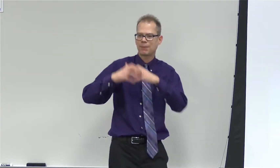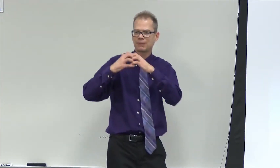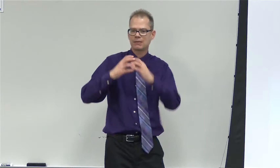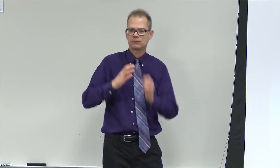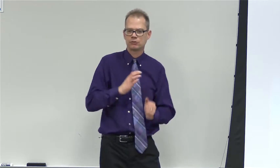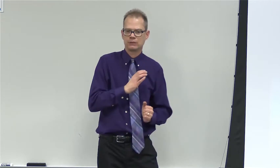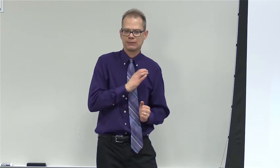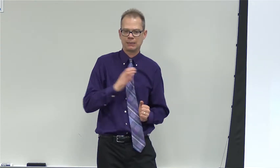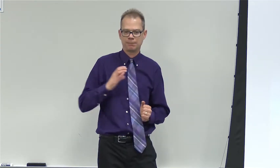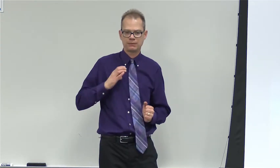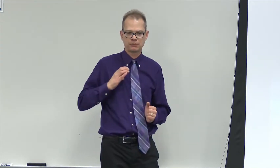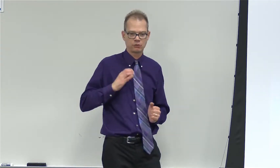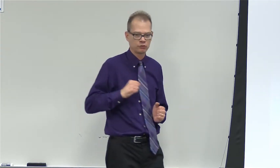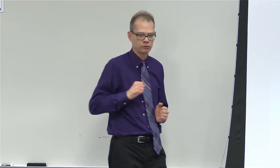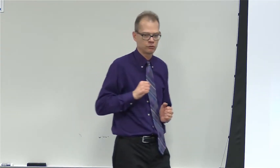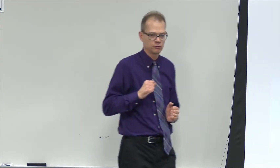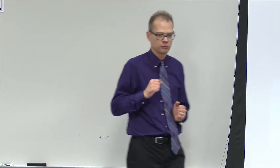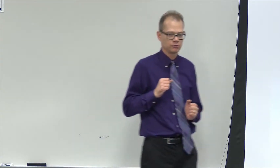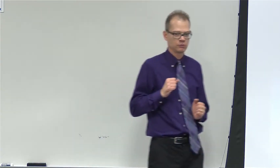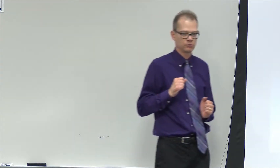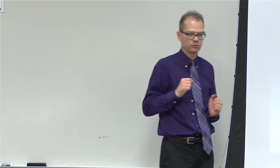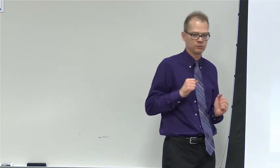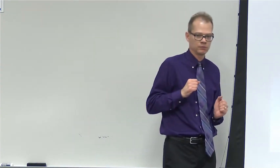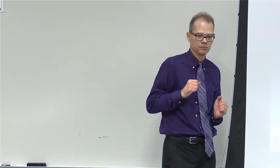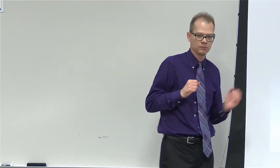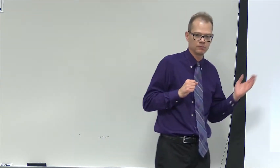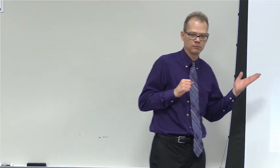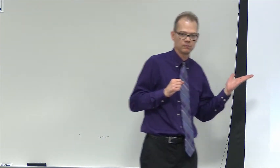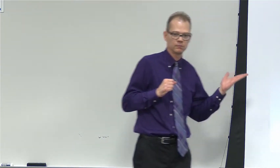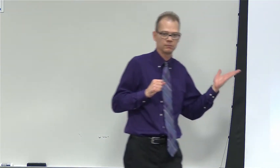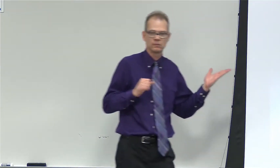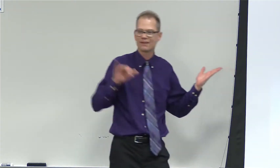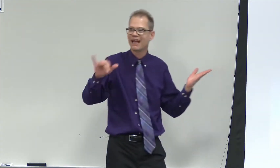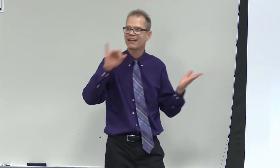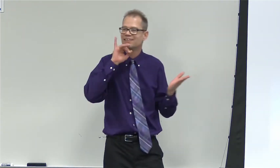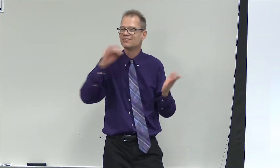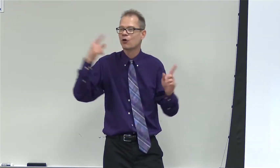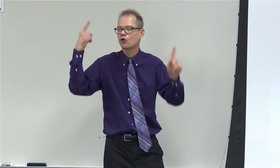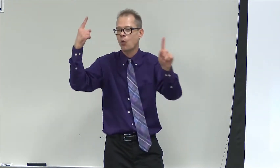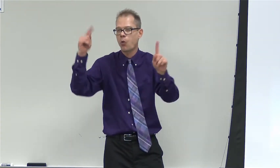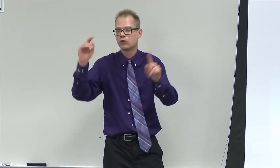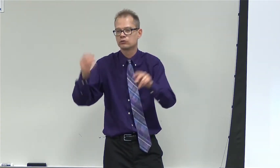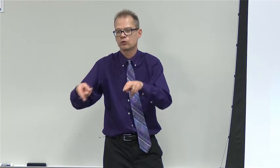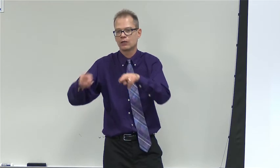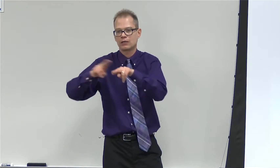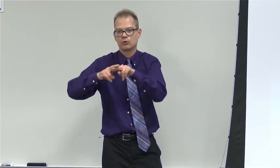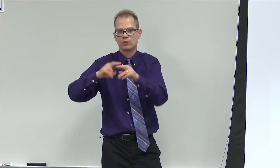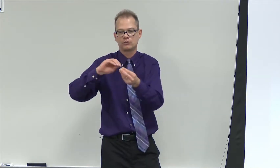I work on the health-care implementation commission, and the goal is to increase the number of deaf